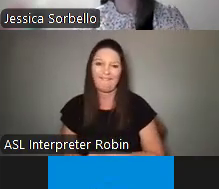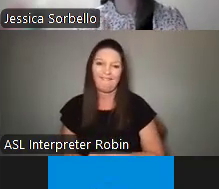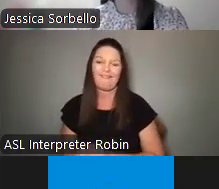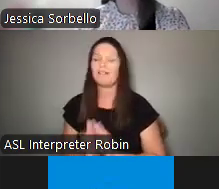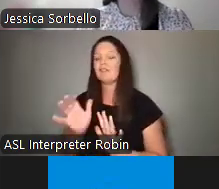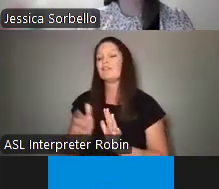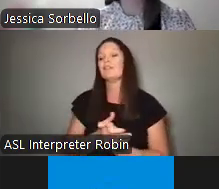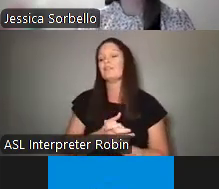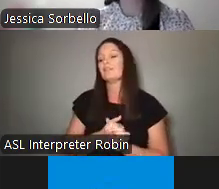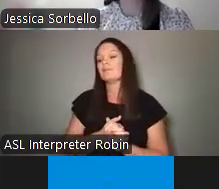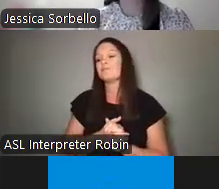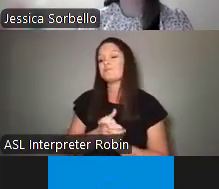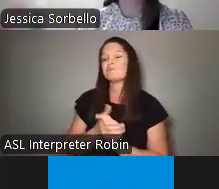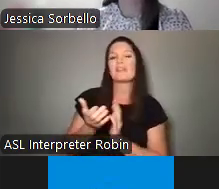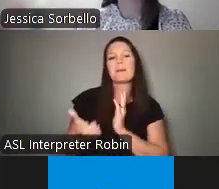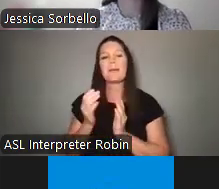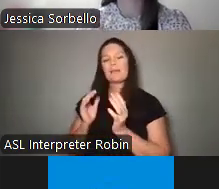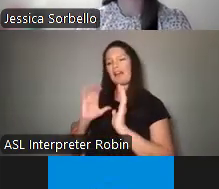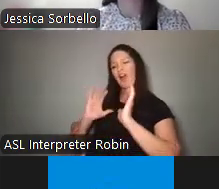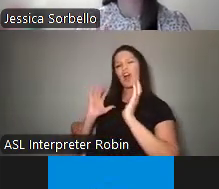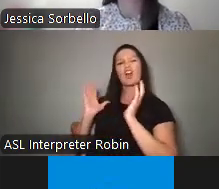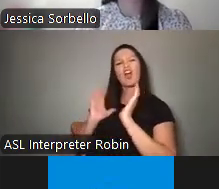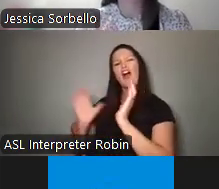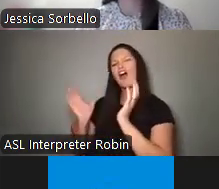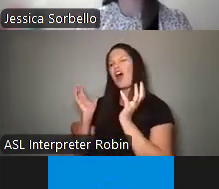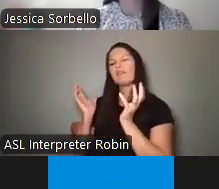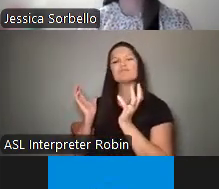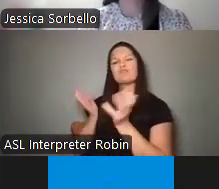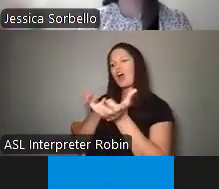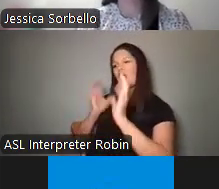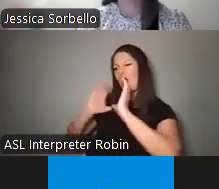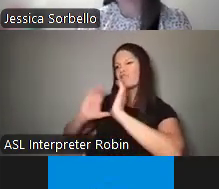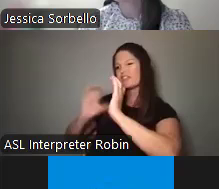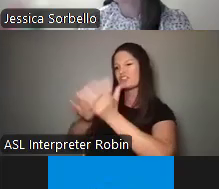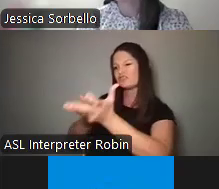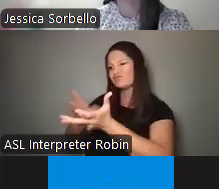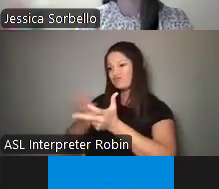Maybe what does smoking do for you? And starting to kind of look